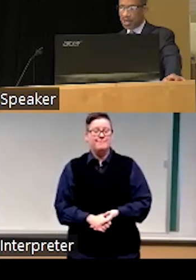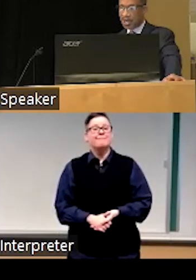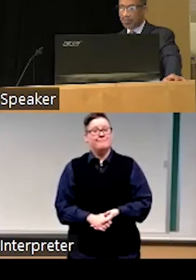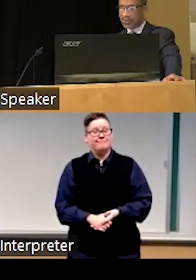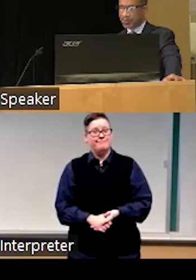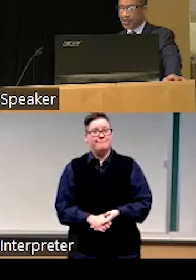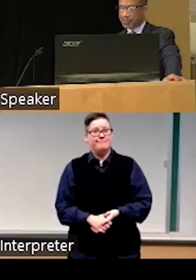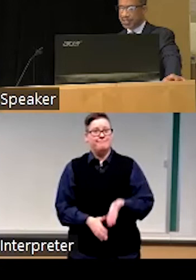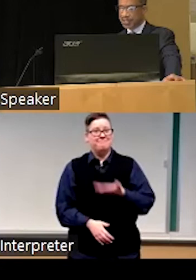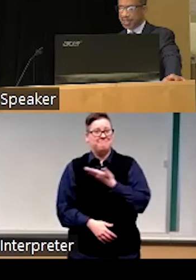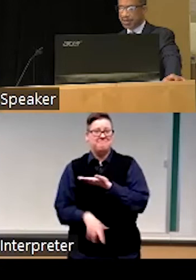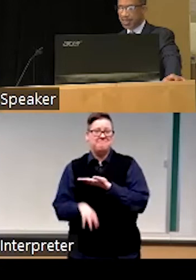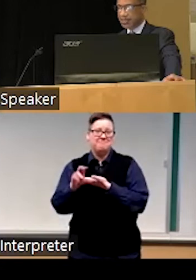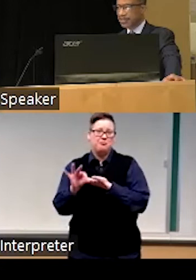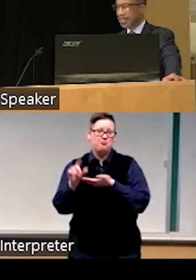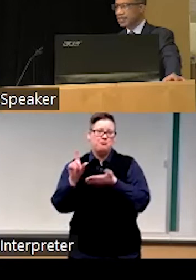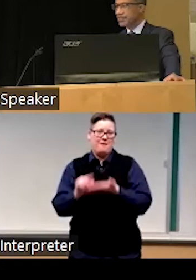there's some references that are on the slides